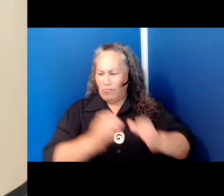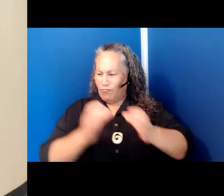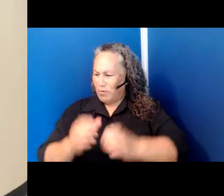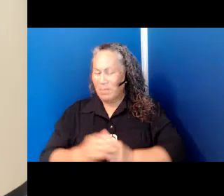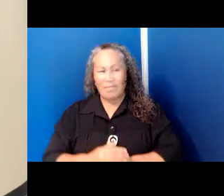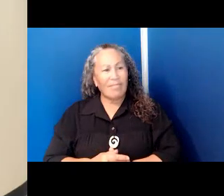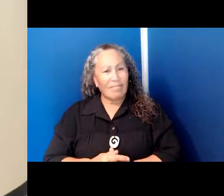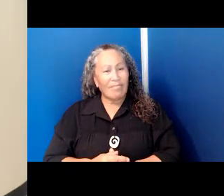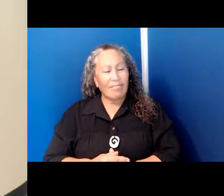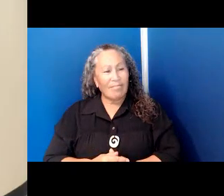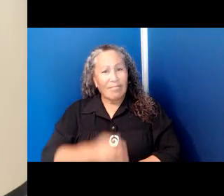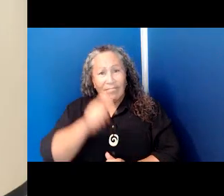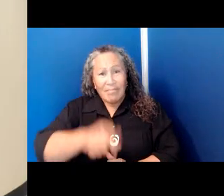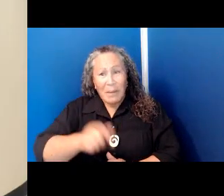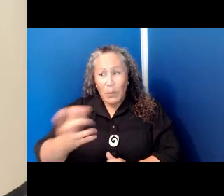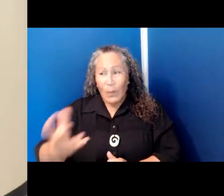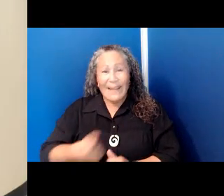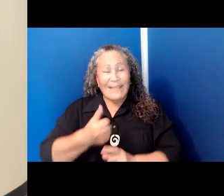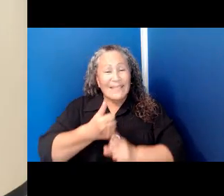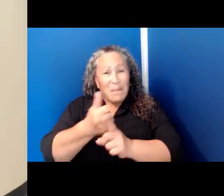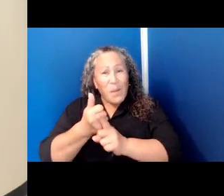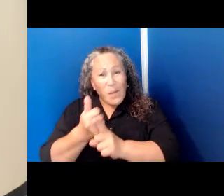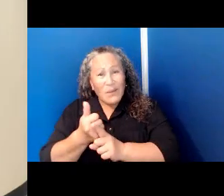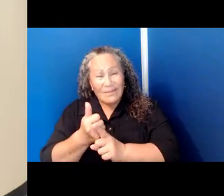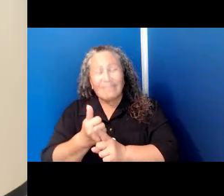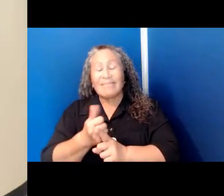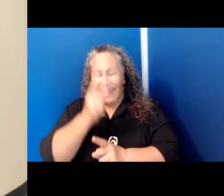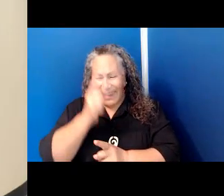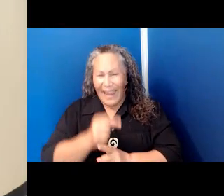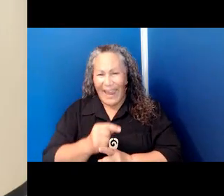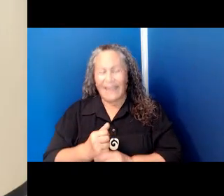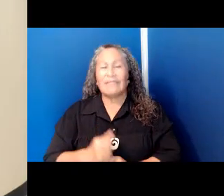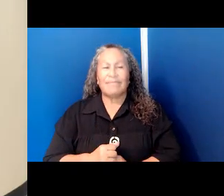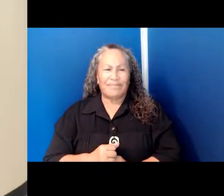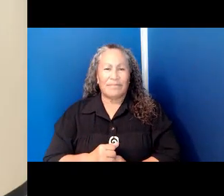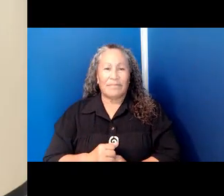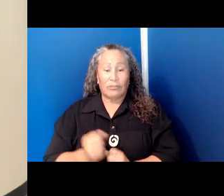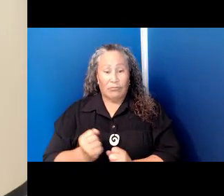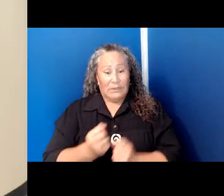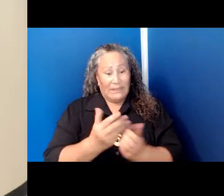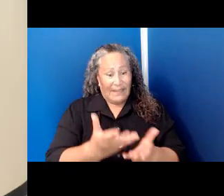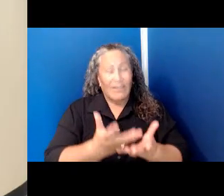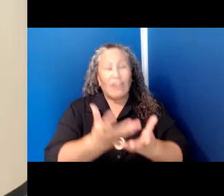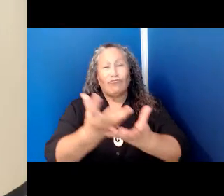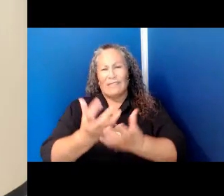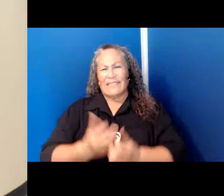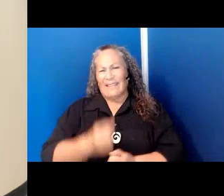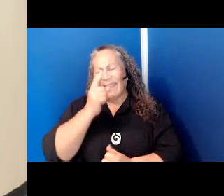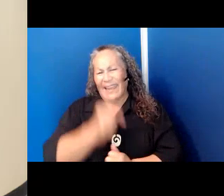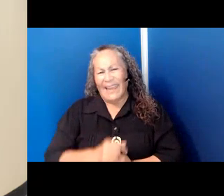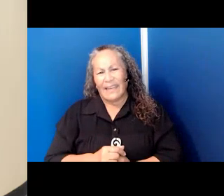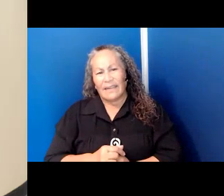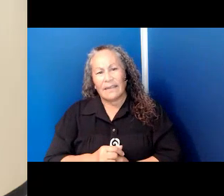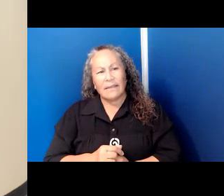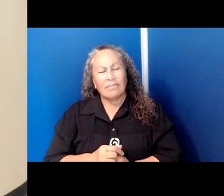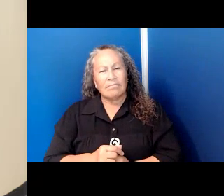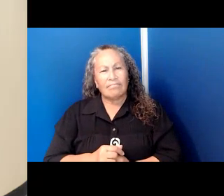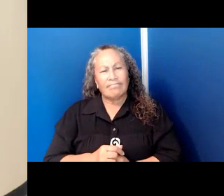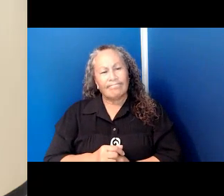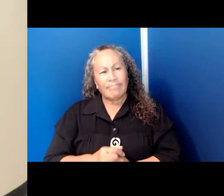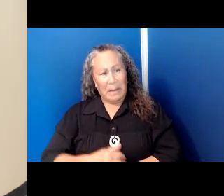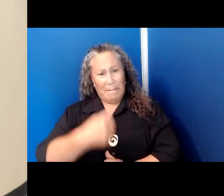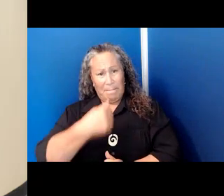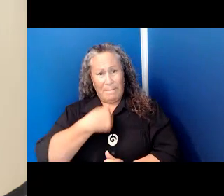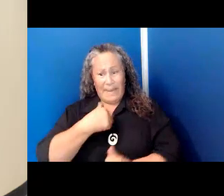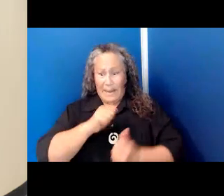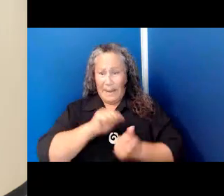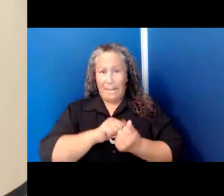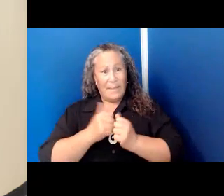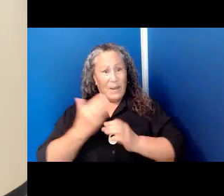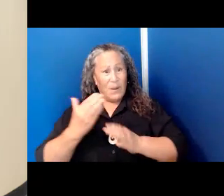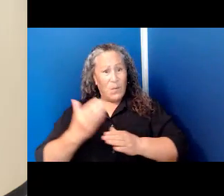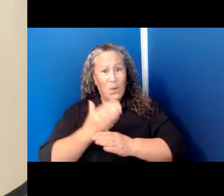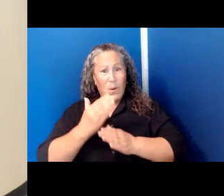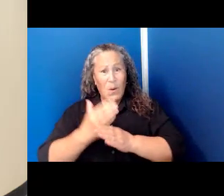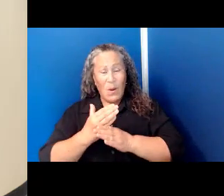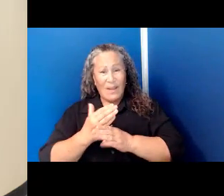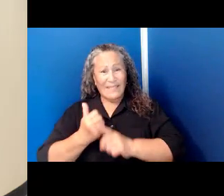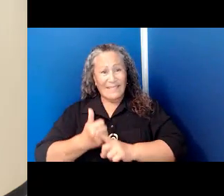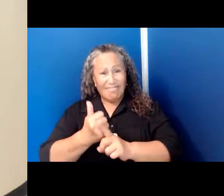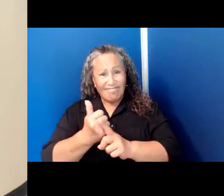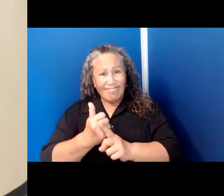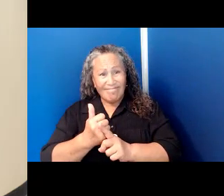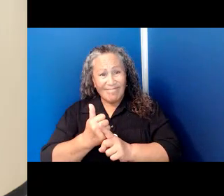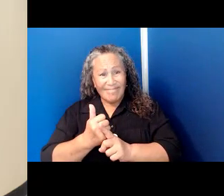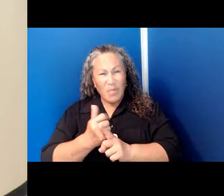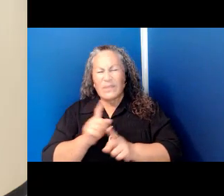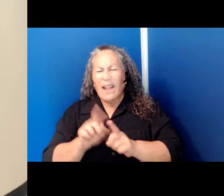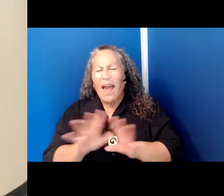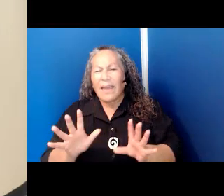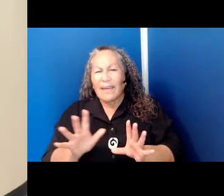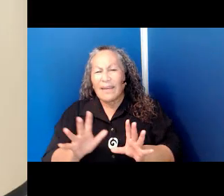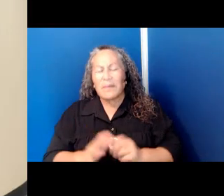their support and people giving their support. What it is like being a peer support worker? You